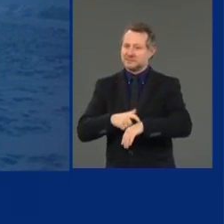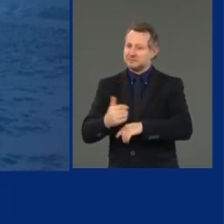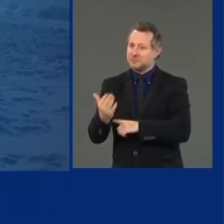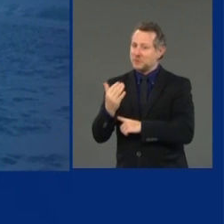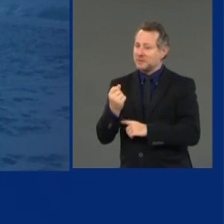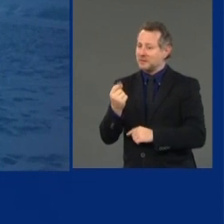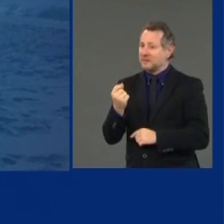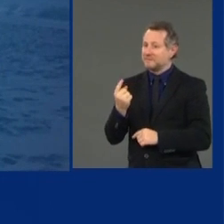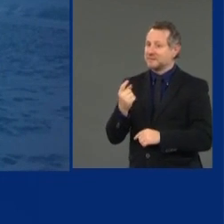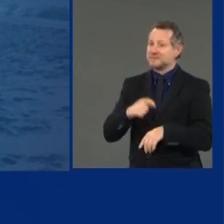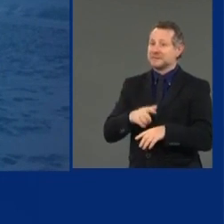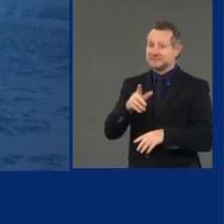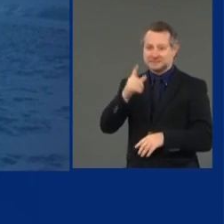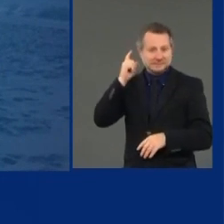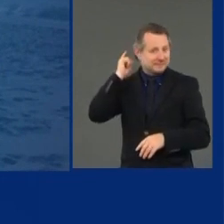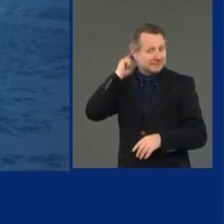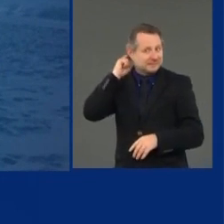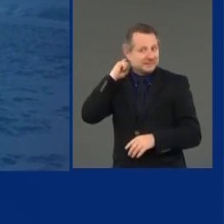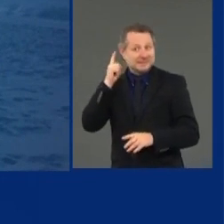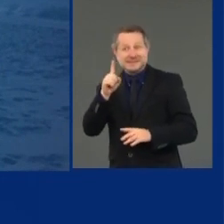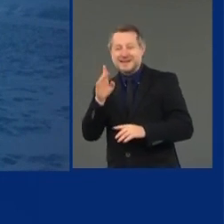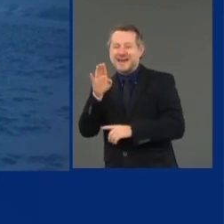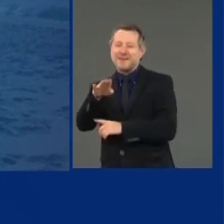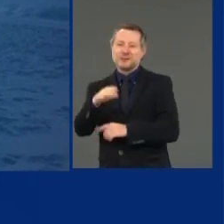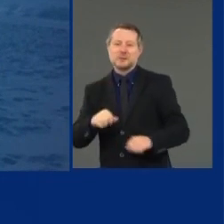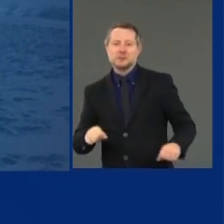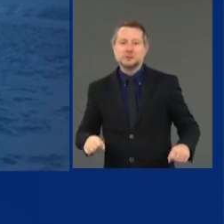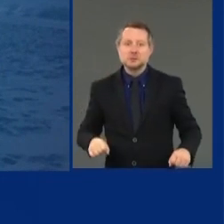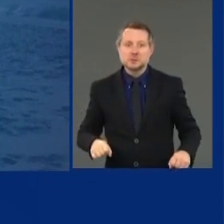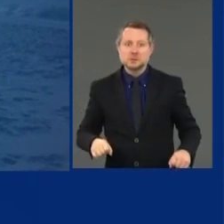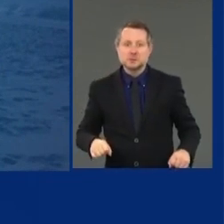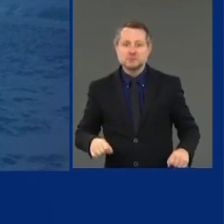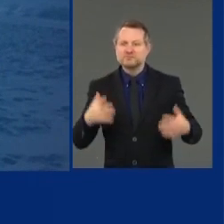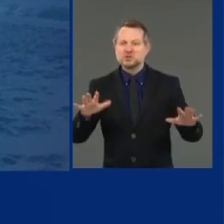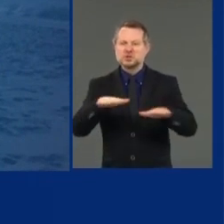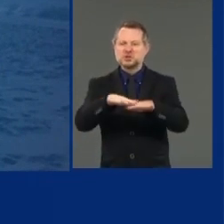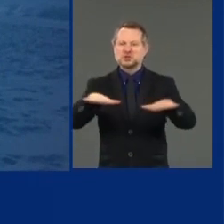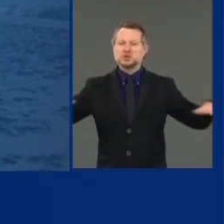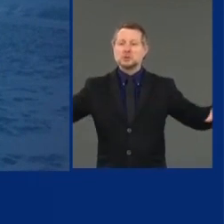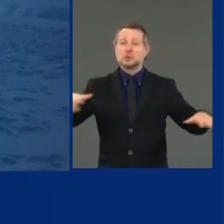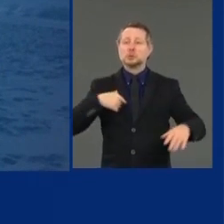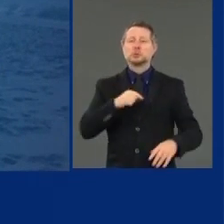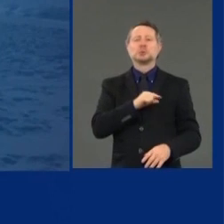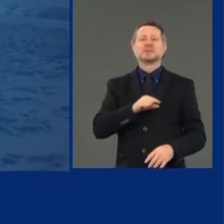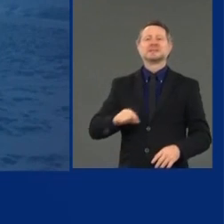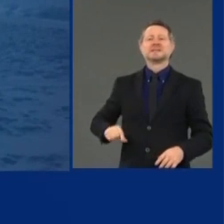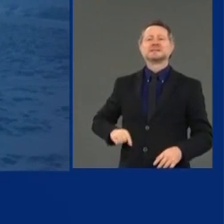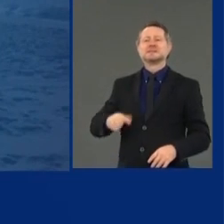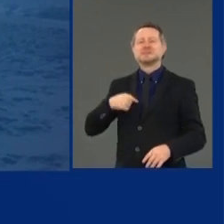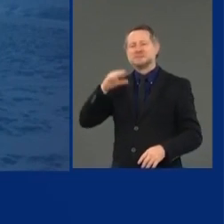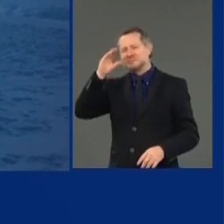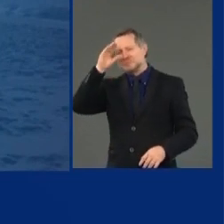10:00, 11:00 IN THE MORNING SO THAT'S SOMETHING TO TAKE INTO